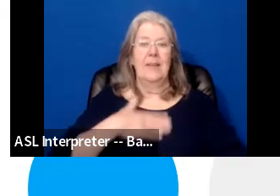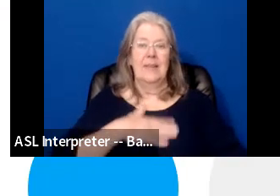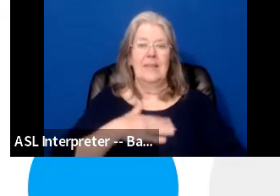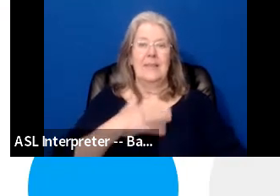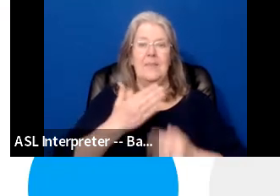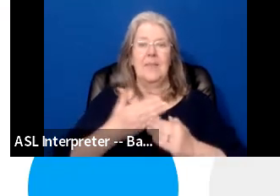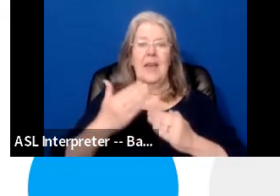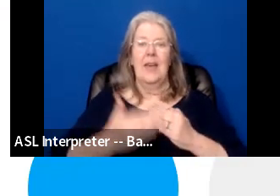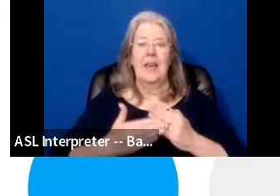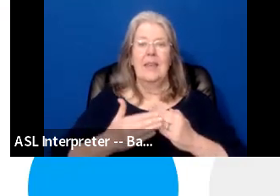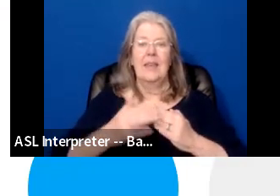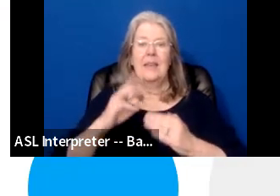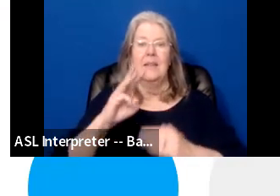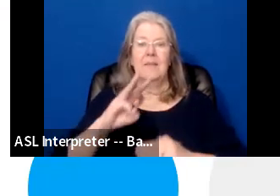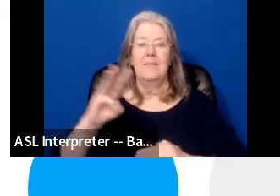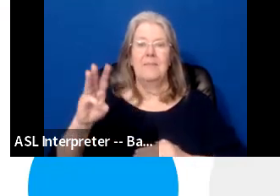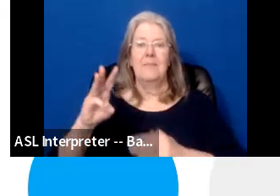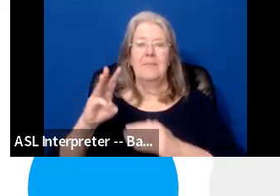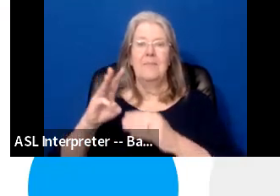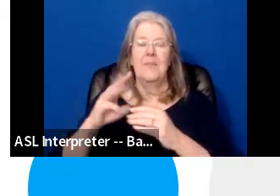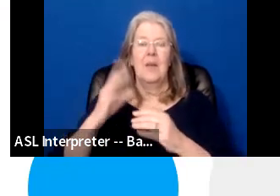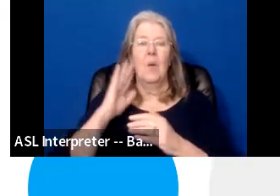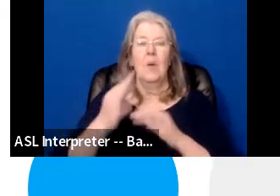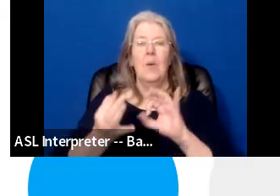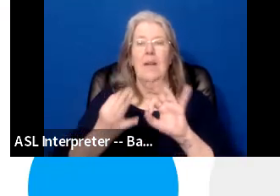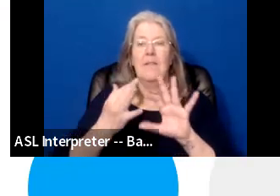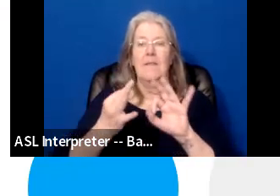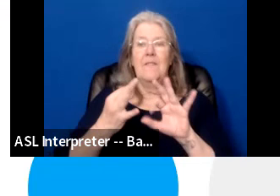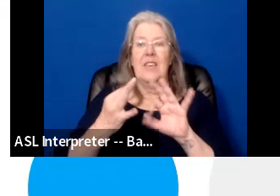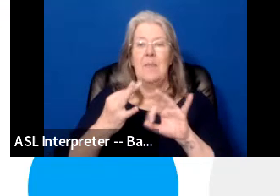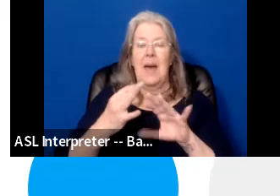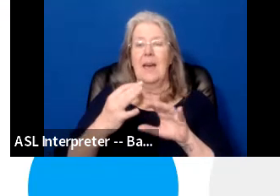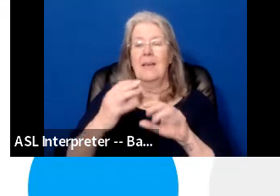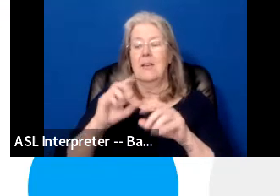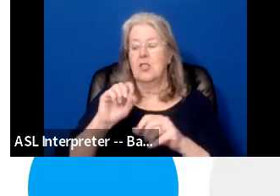webinar, we will have a feedback survey we would like to hear from you,